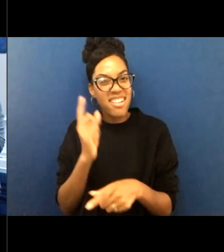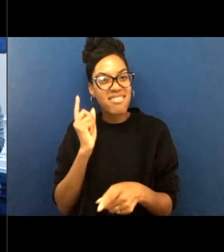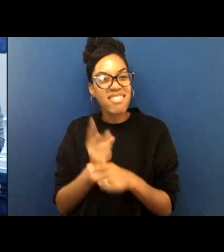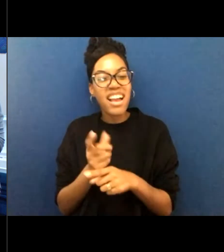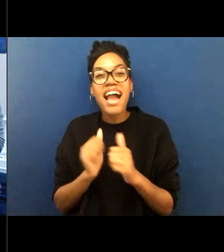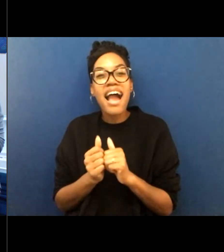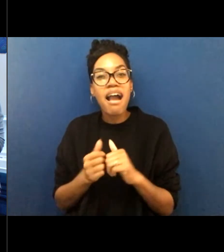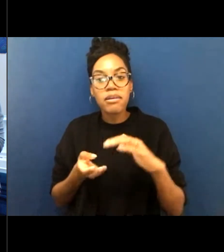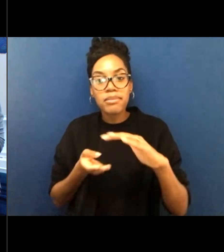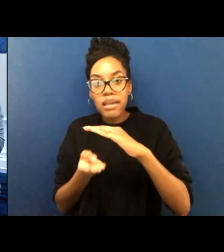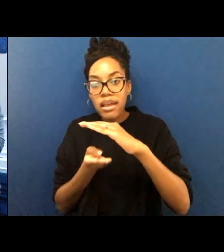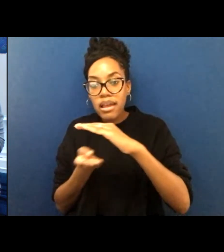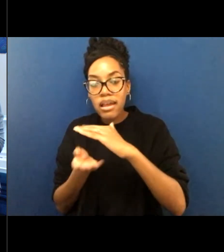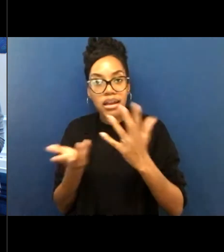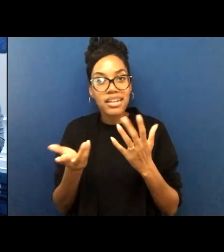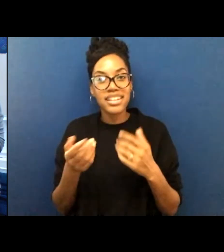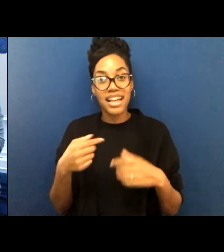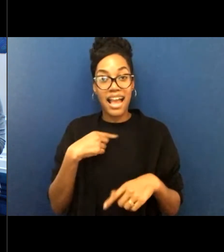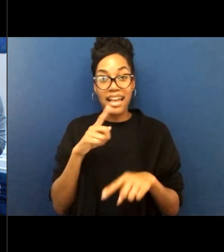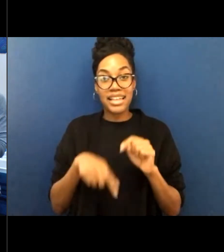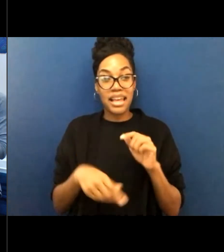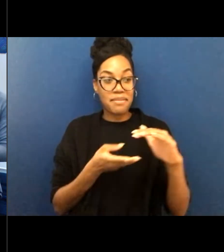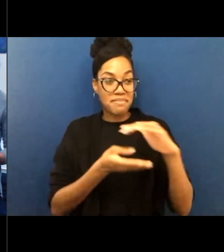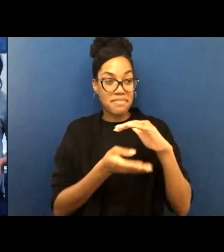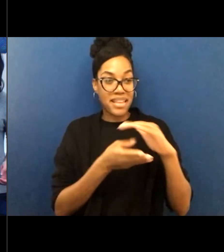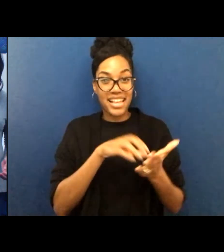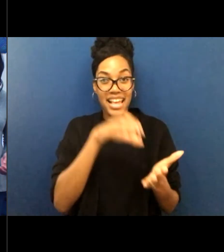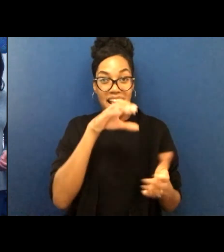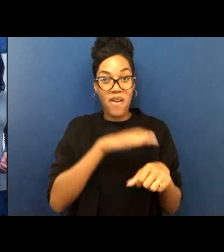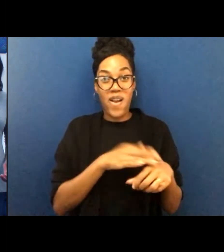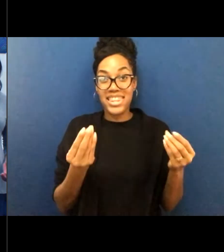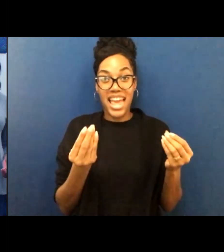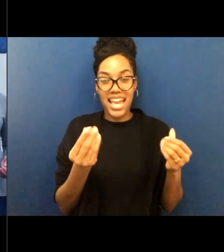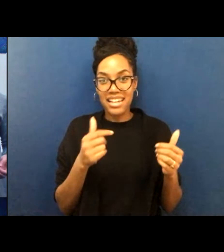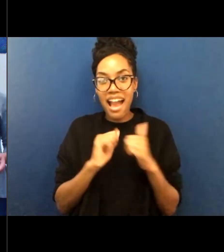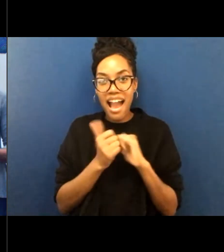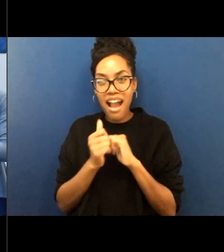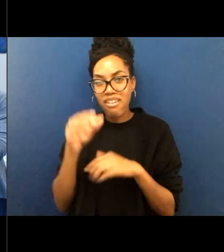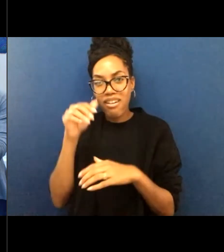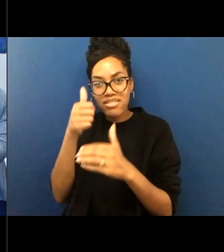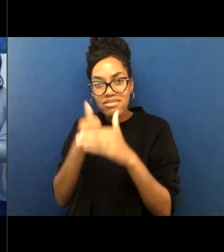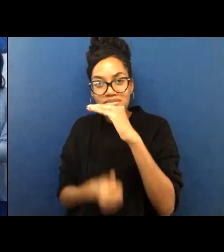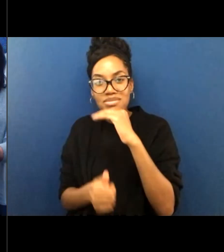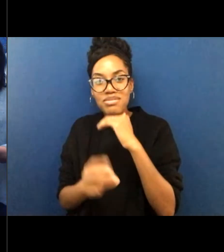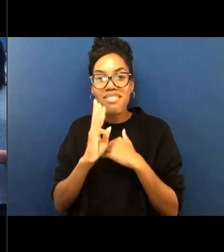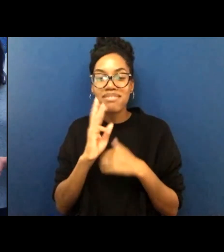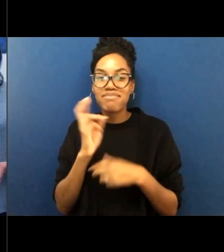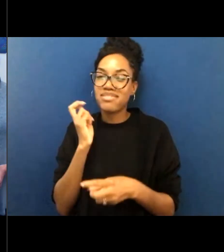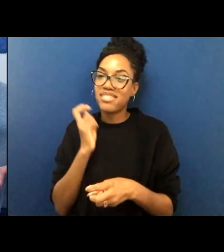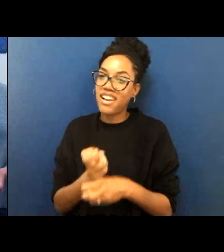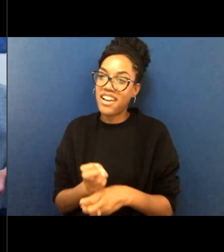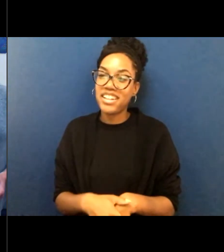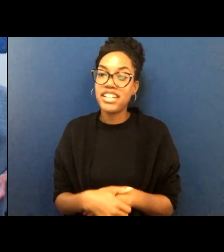I have a hard enough time baking a cake on land, so I don't know how that would work. But, this little guy that I showed you earlier,